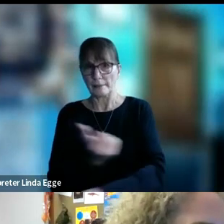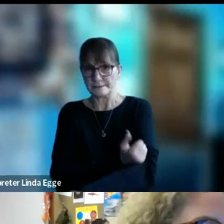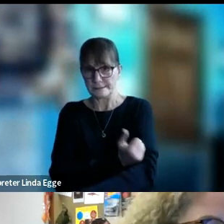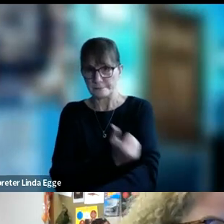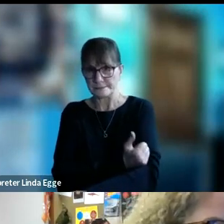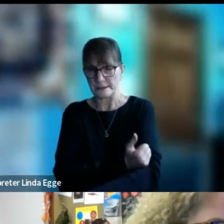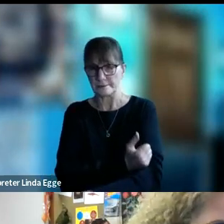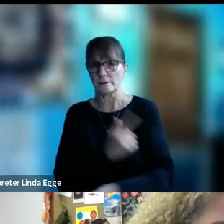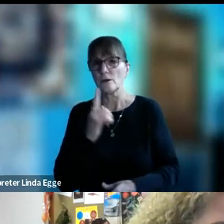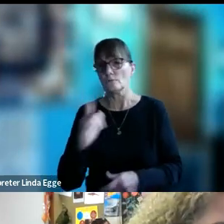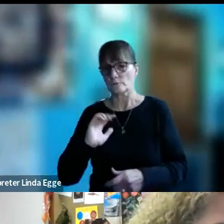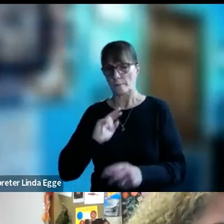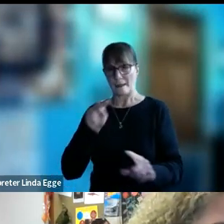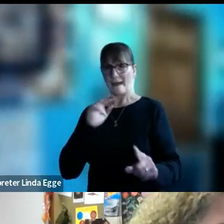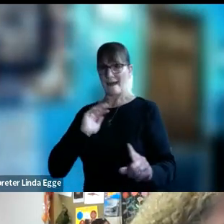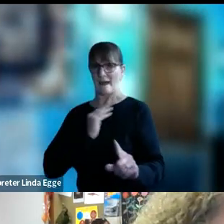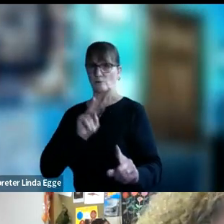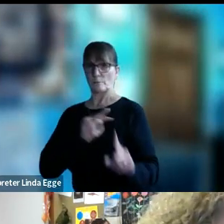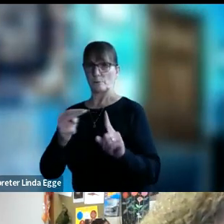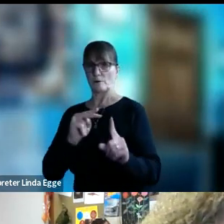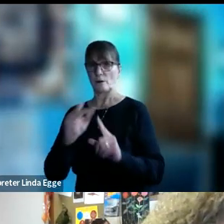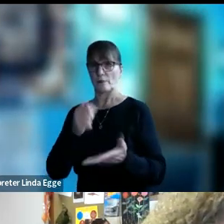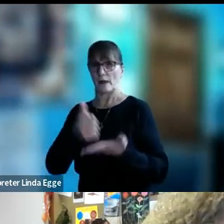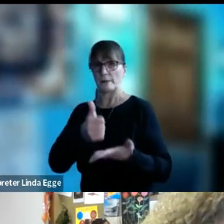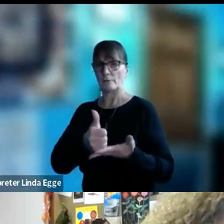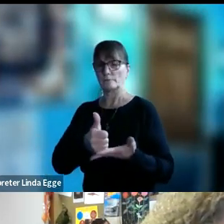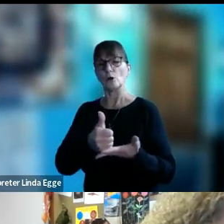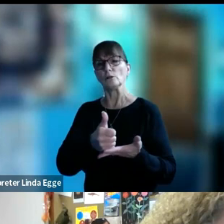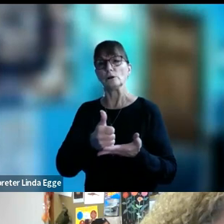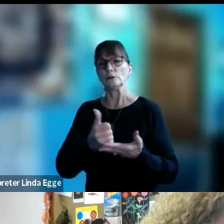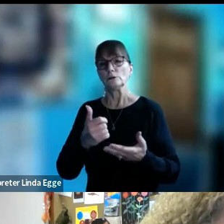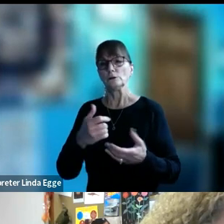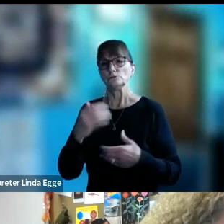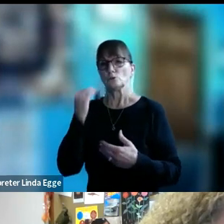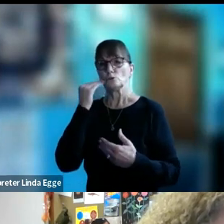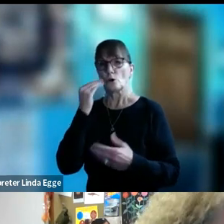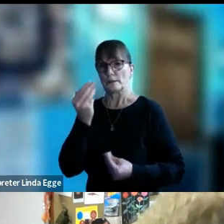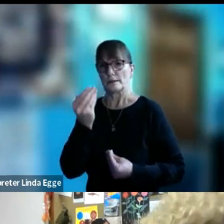I would say, from our point of view, that would be helpful to know that information also.